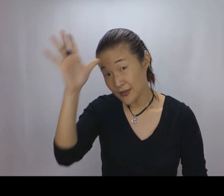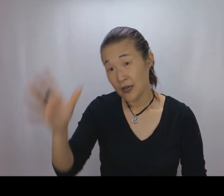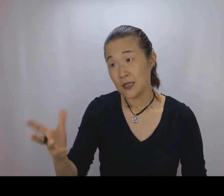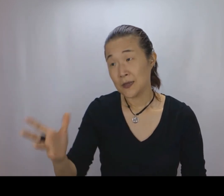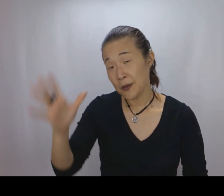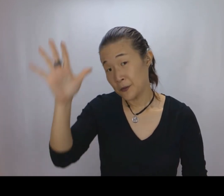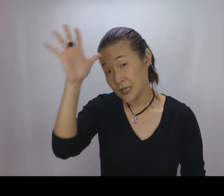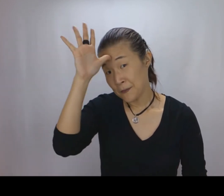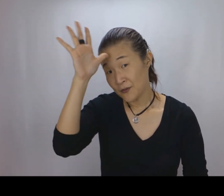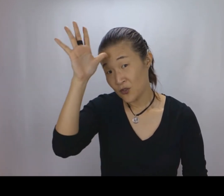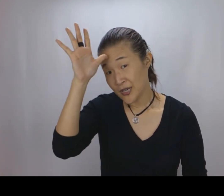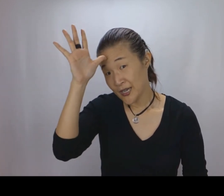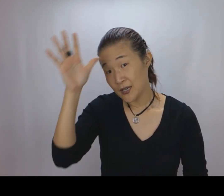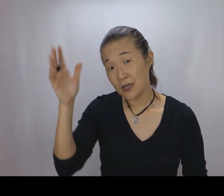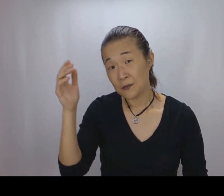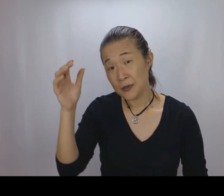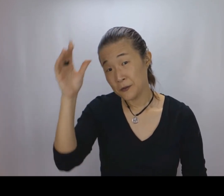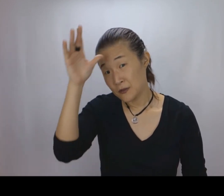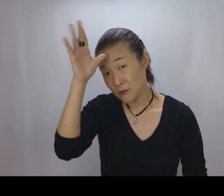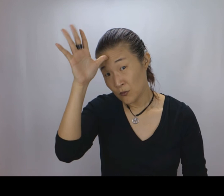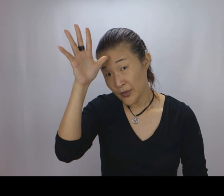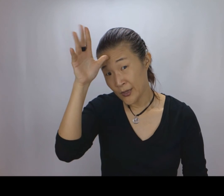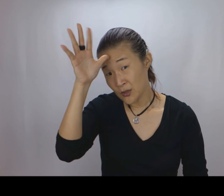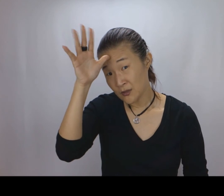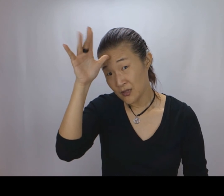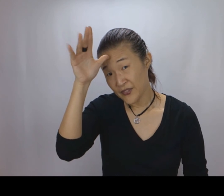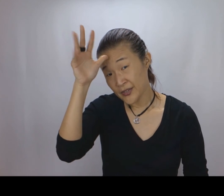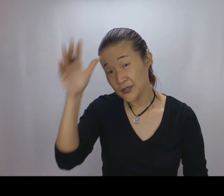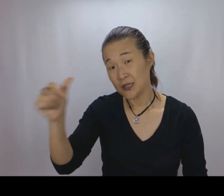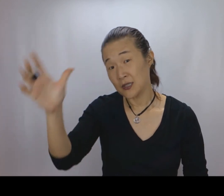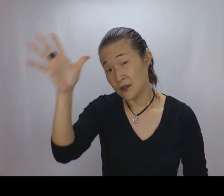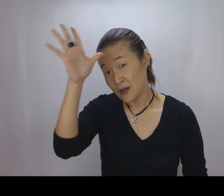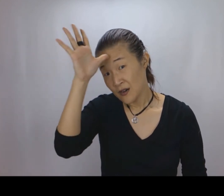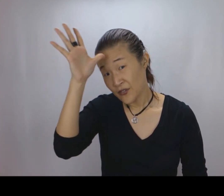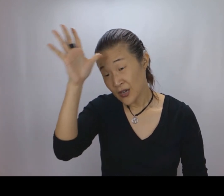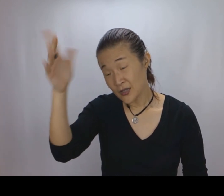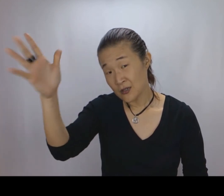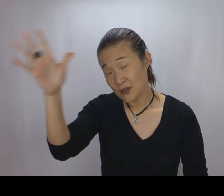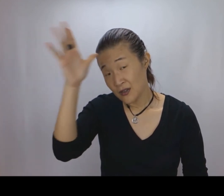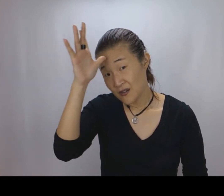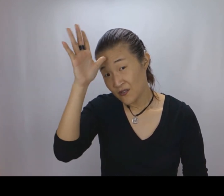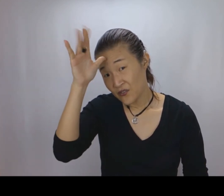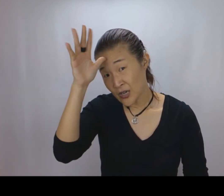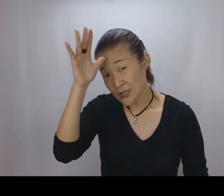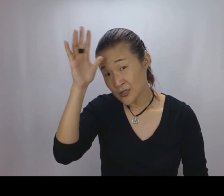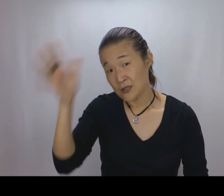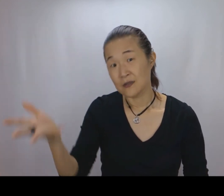Some people tap the forehead other people will wiggle their fingers. So, father, father.